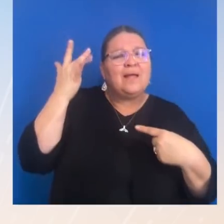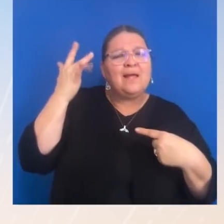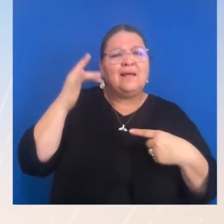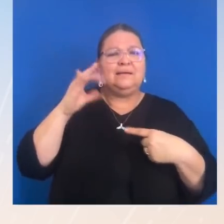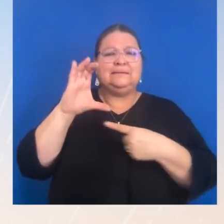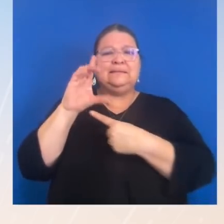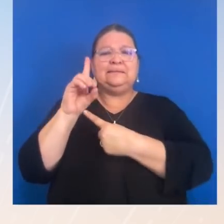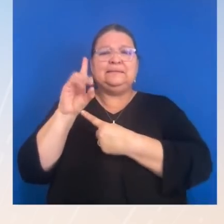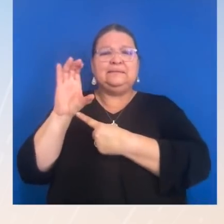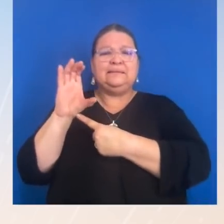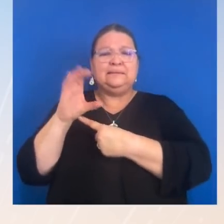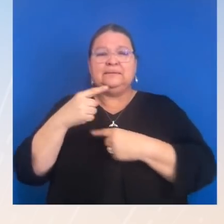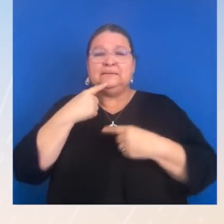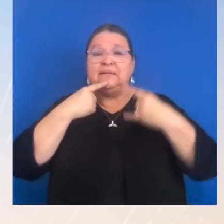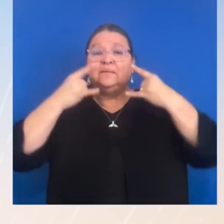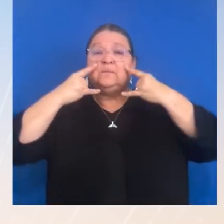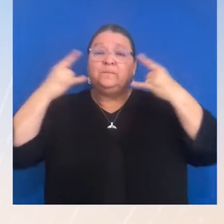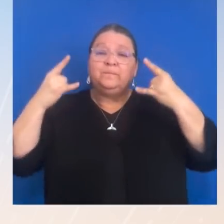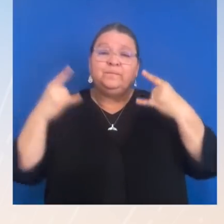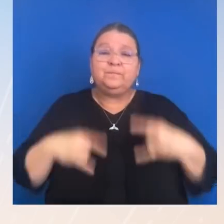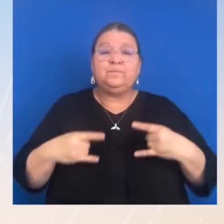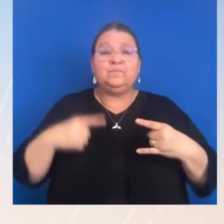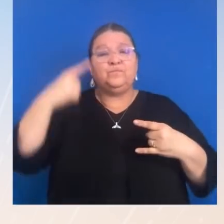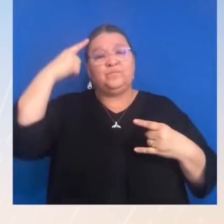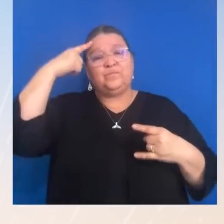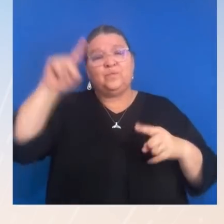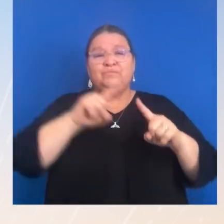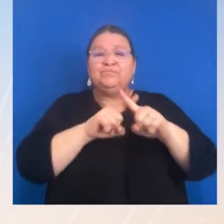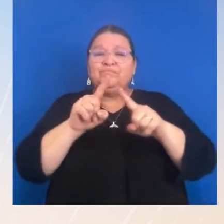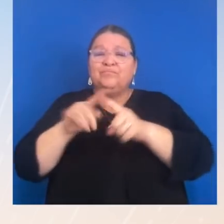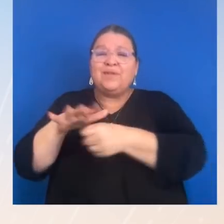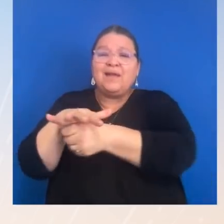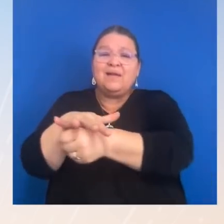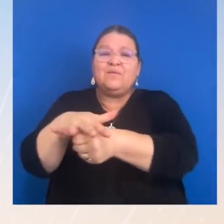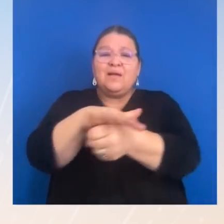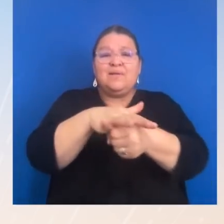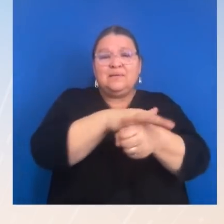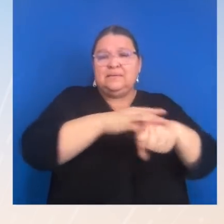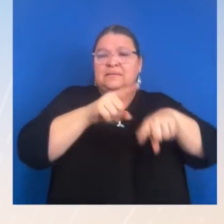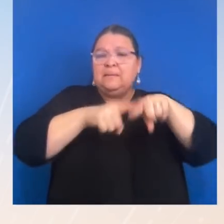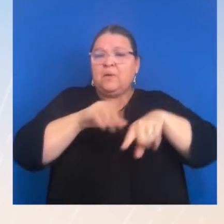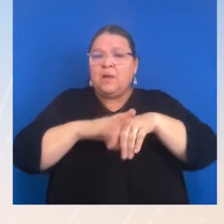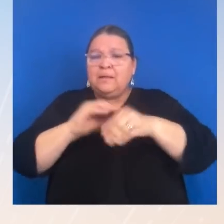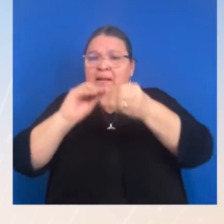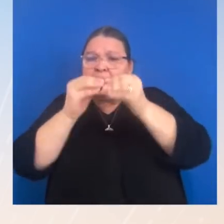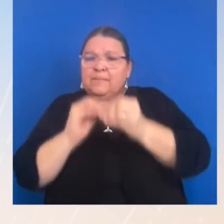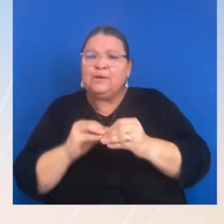I would really point you to the CDC to provide further detail. But I would note: As you know, when you get on an airplane,